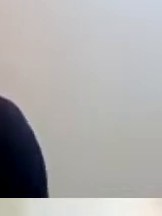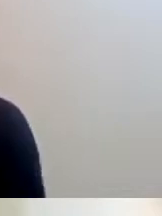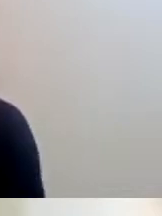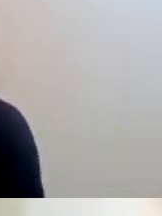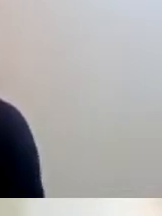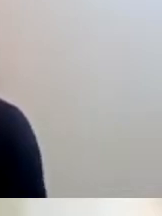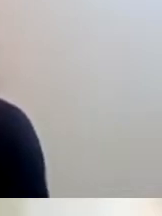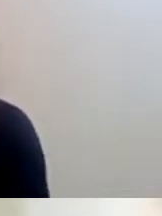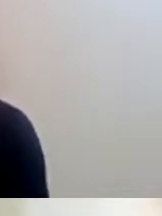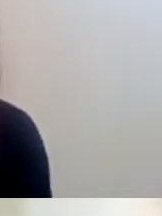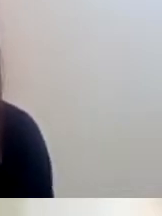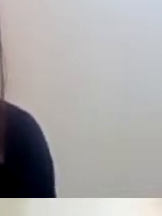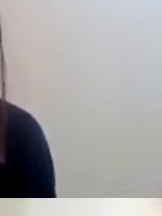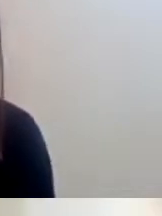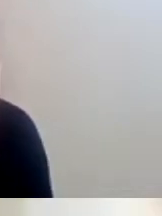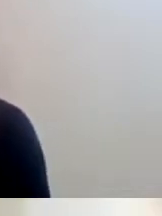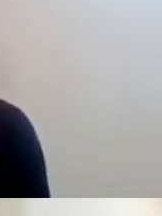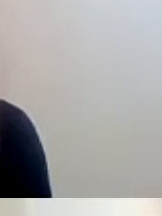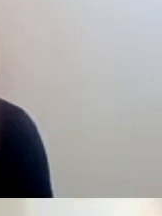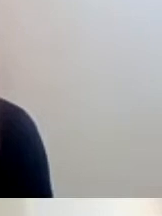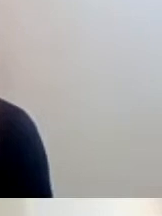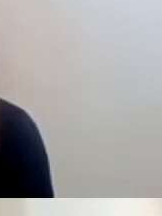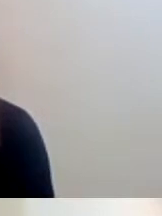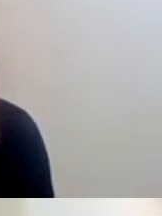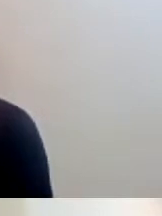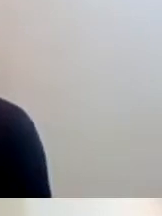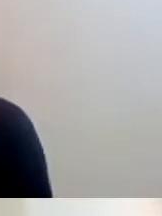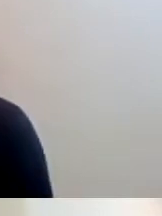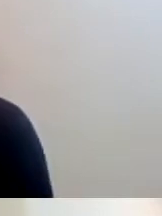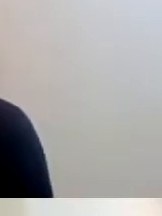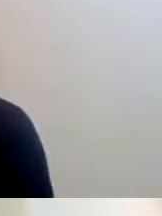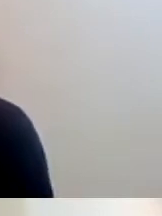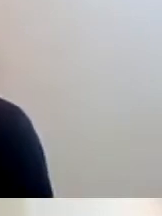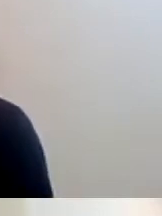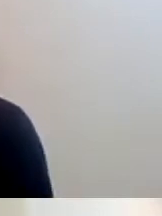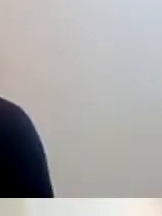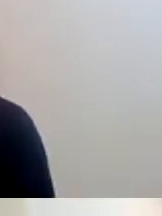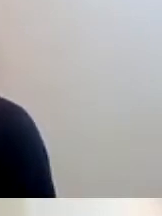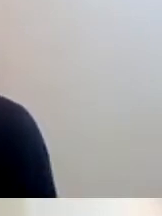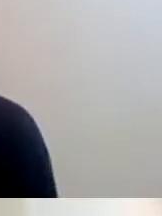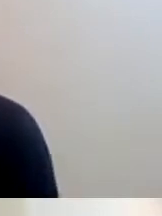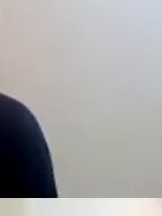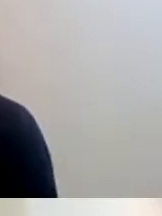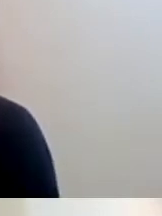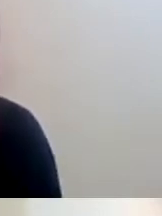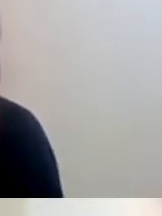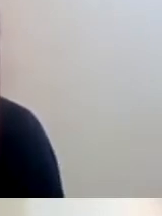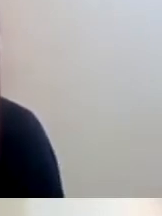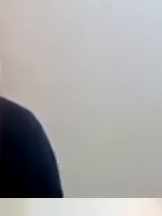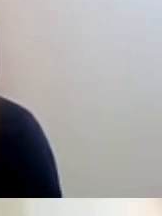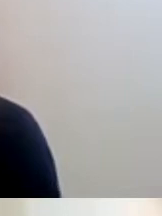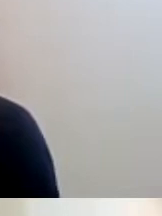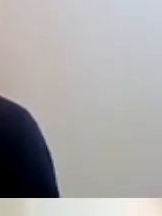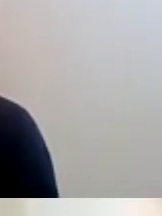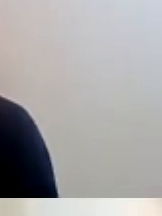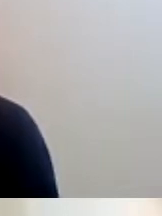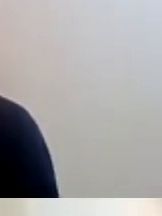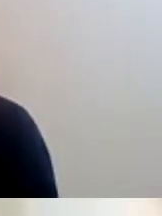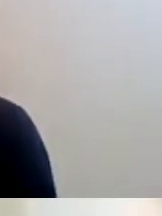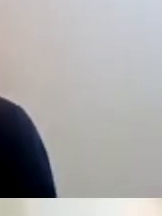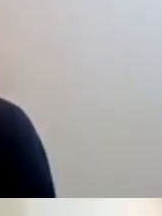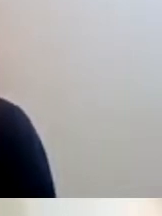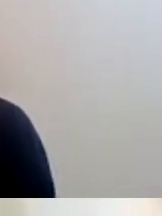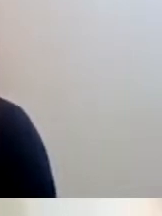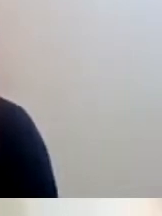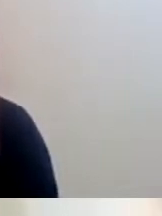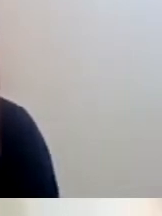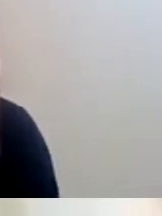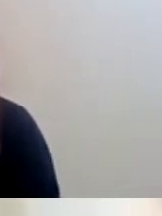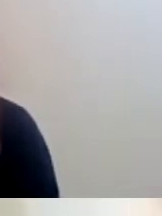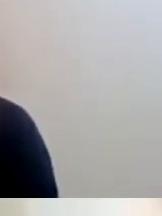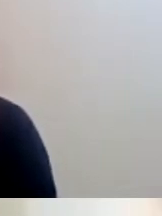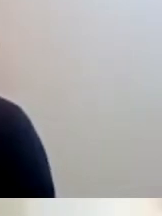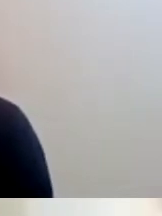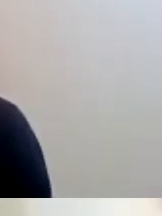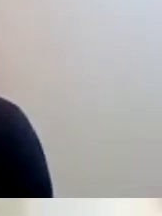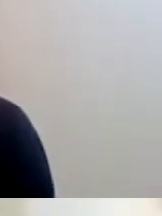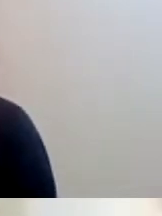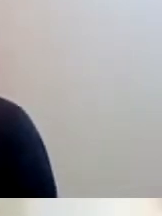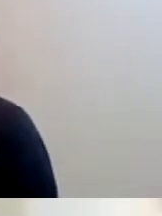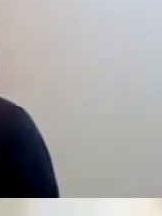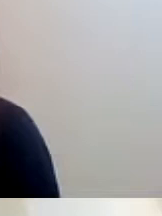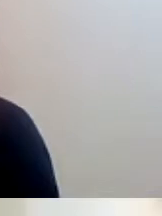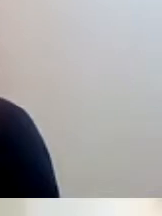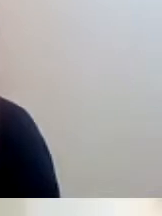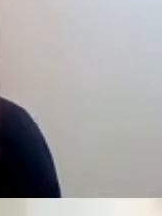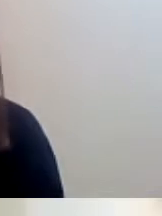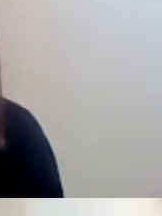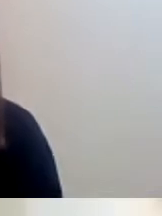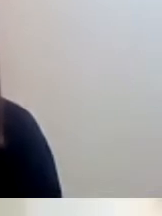Lots of great questions.